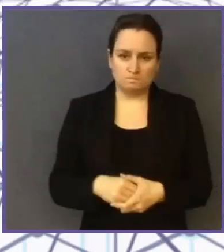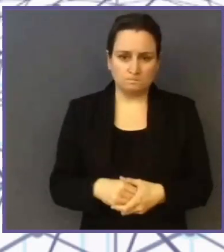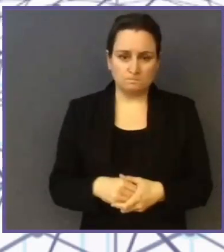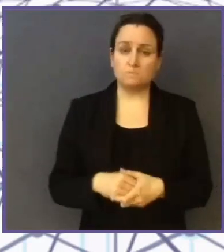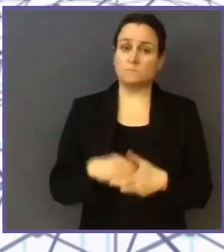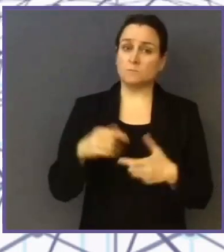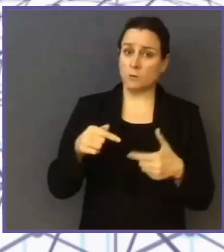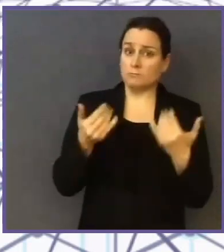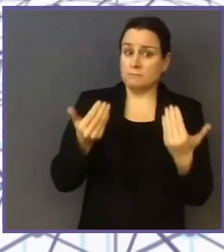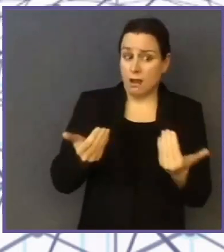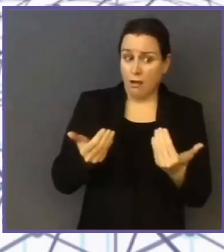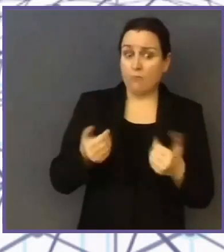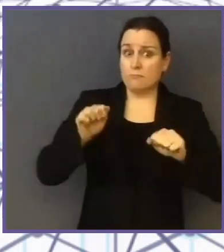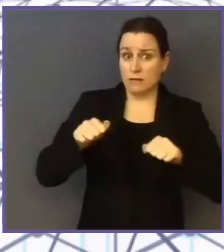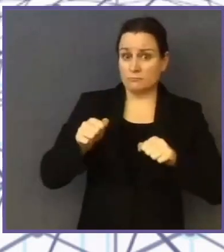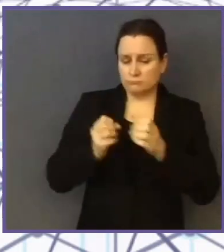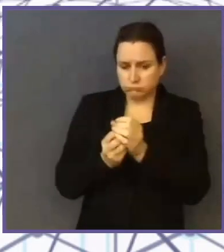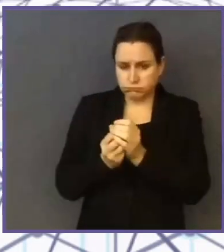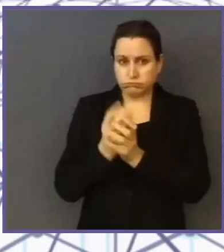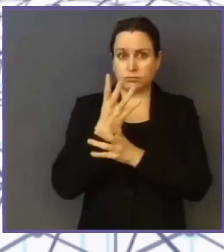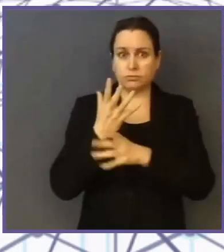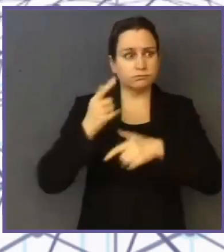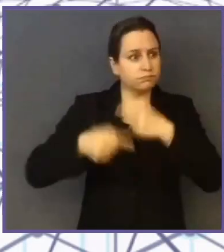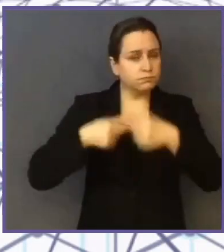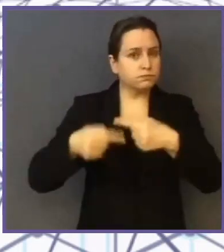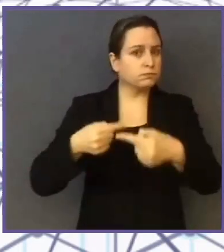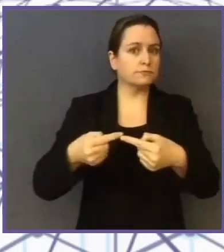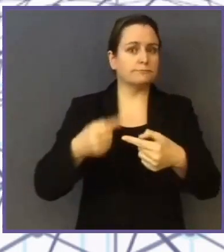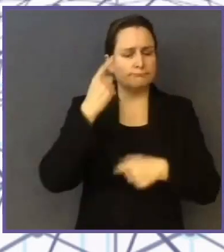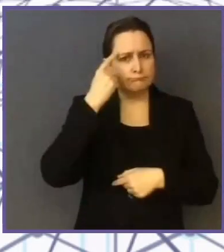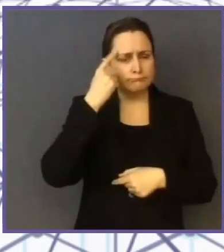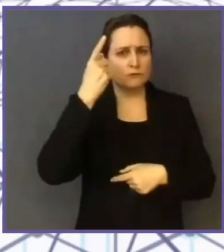This is a time when innovations in assistive products are on the rise.